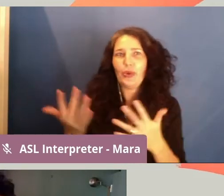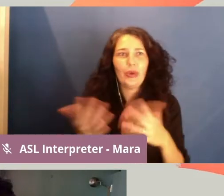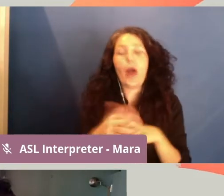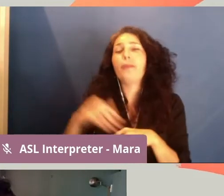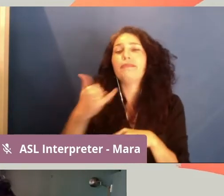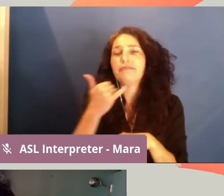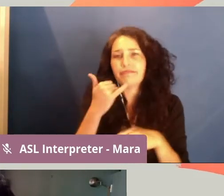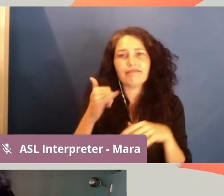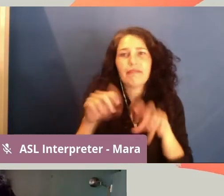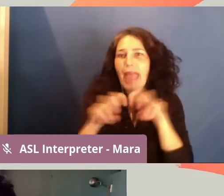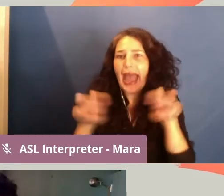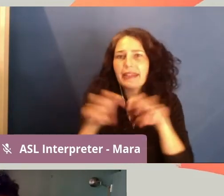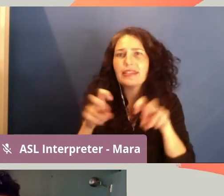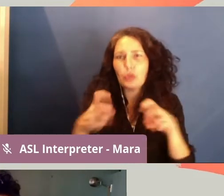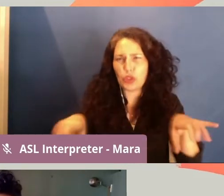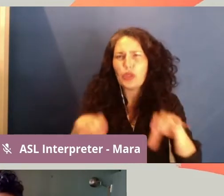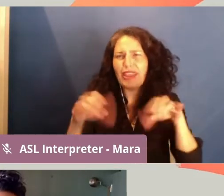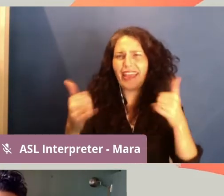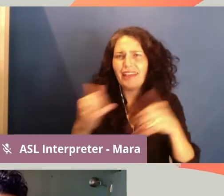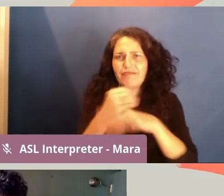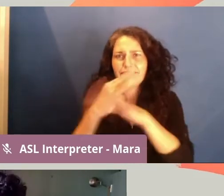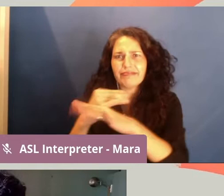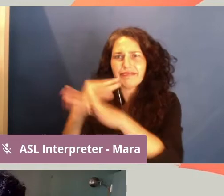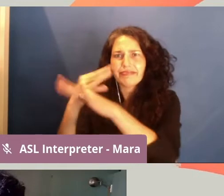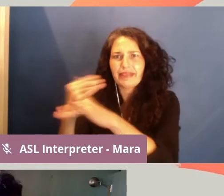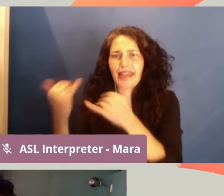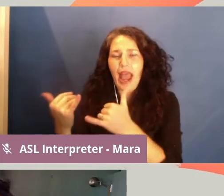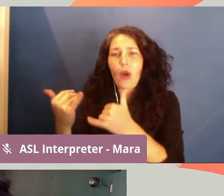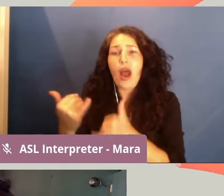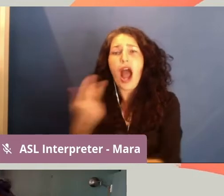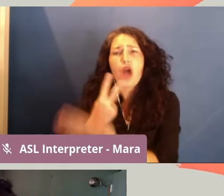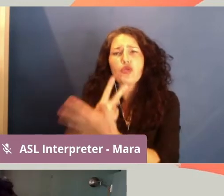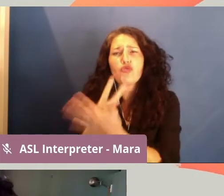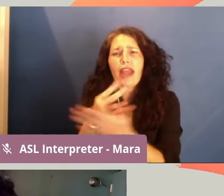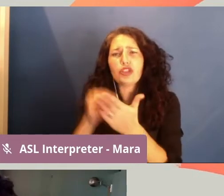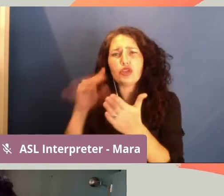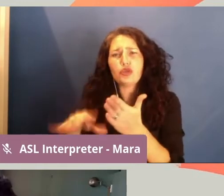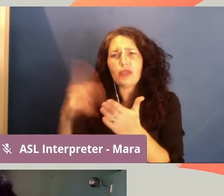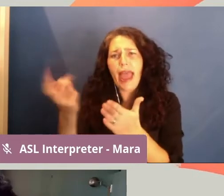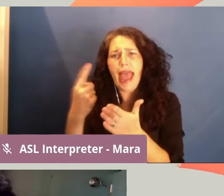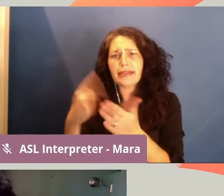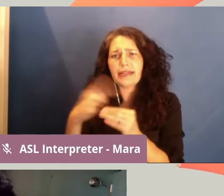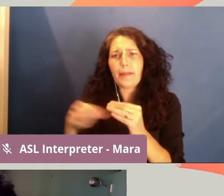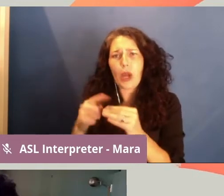about my creative process. He shared that as an Asian man who's not trans,